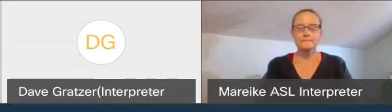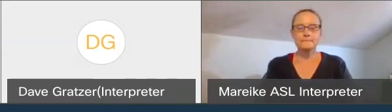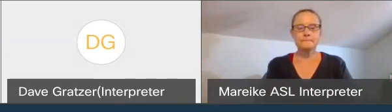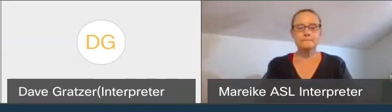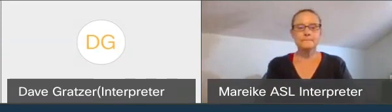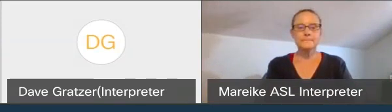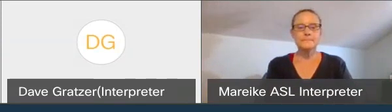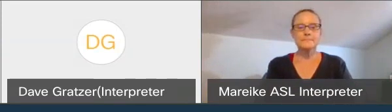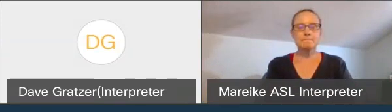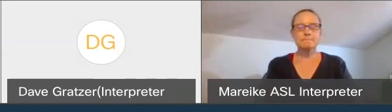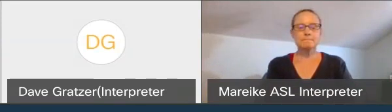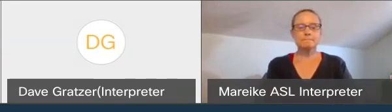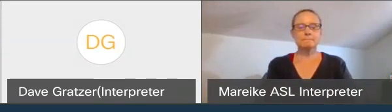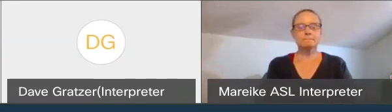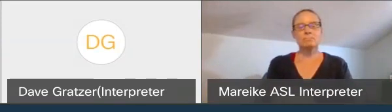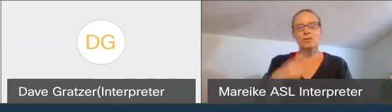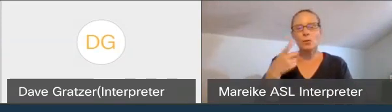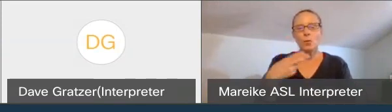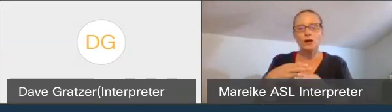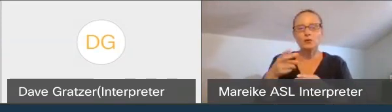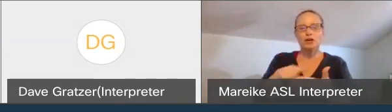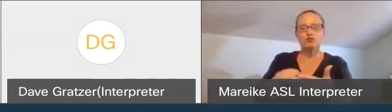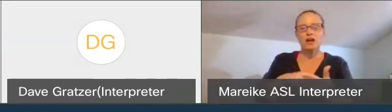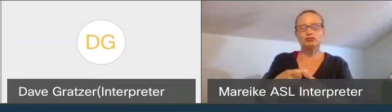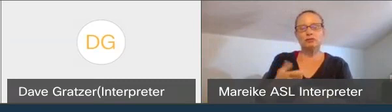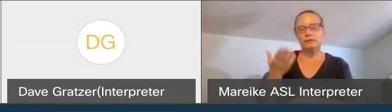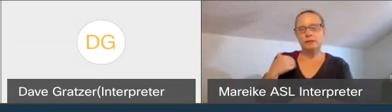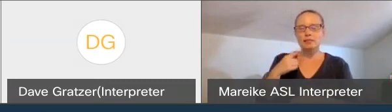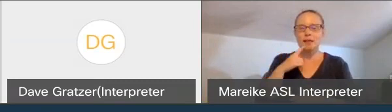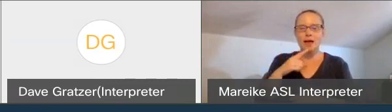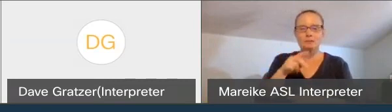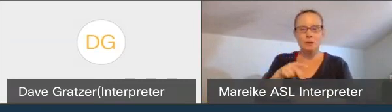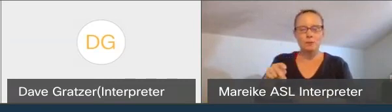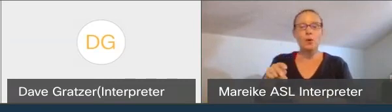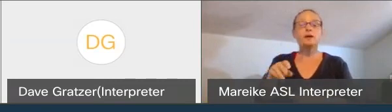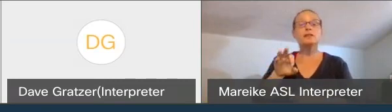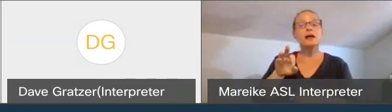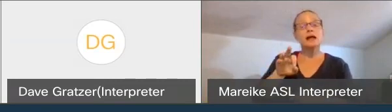Mansur: And so, one quick correction from the last slide. Um, our 93 chronic high utilizers